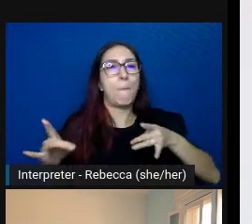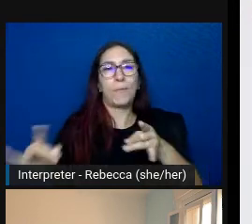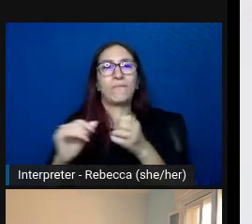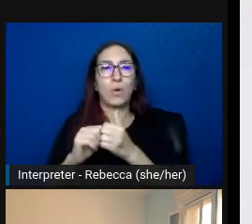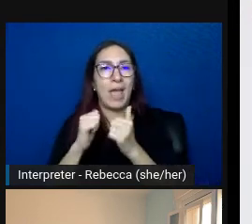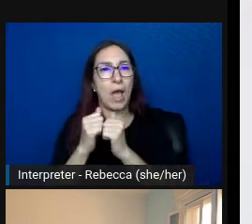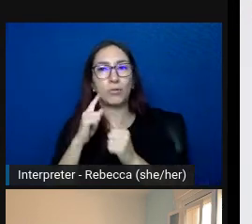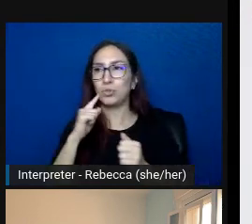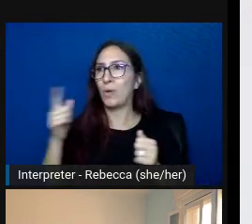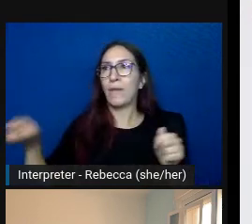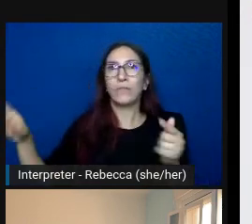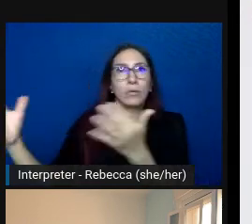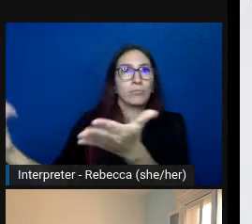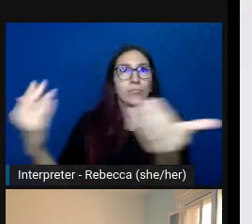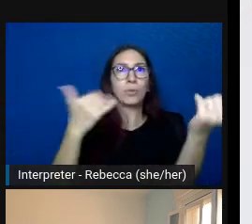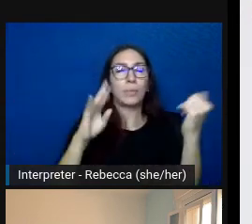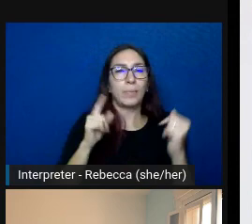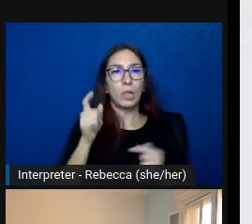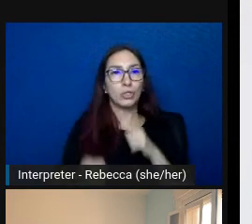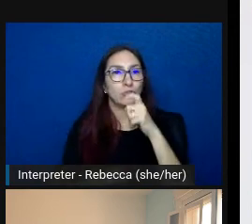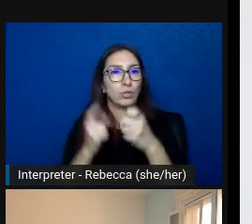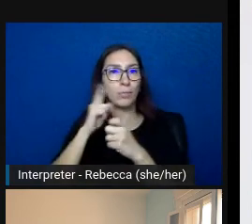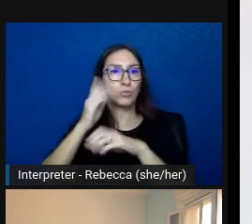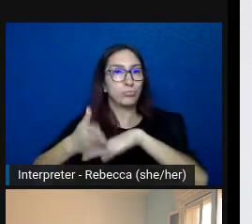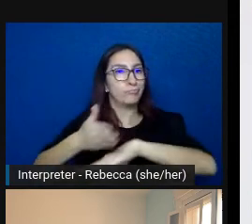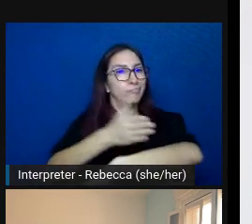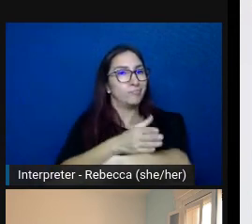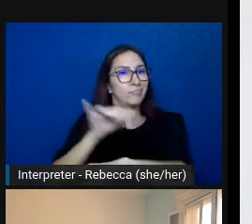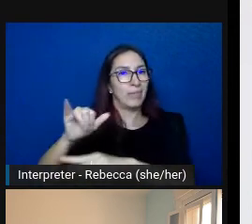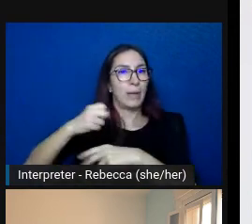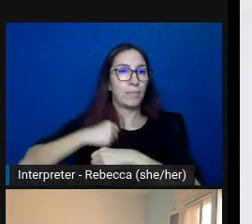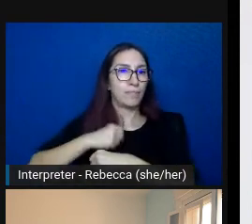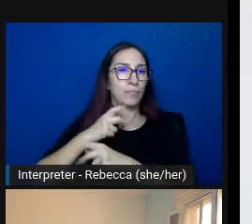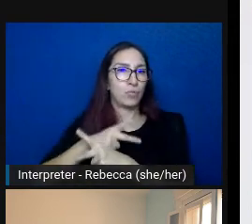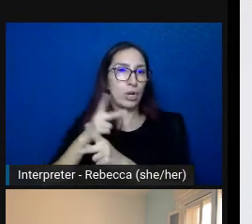to the project.